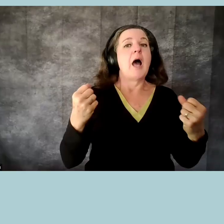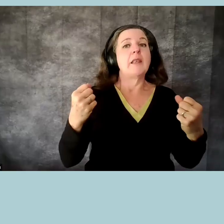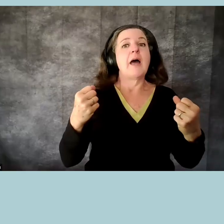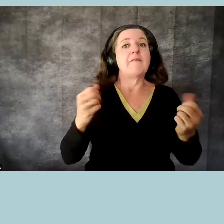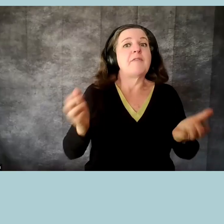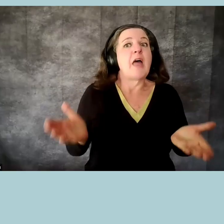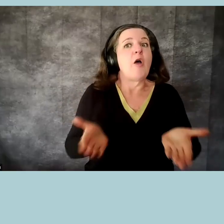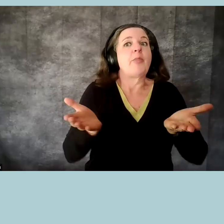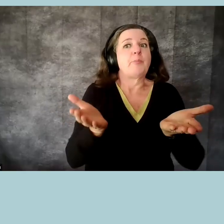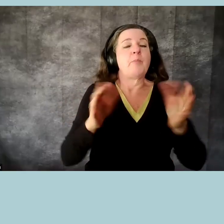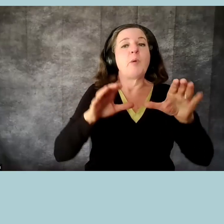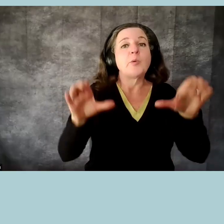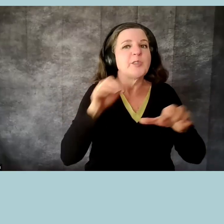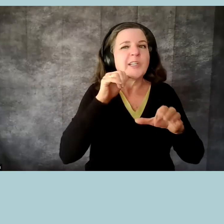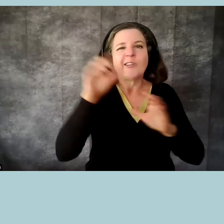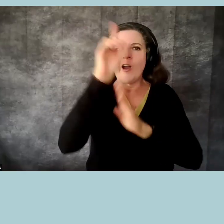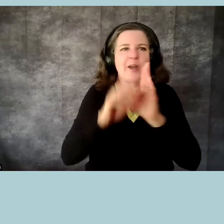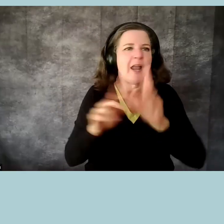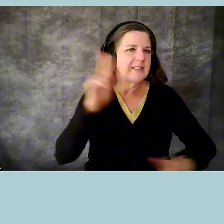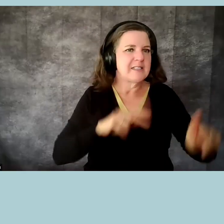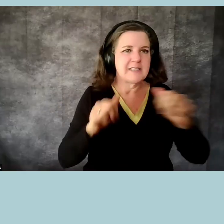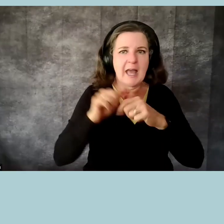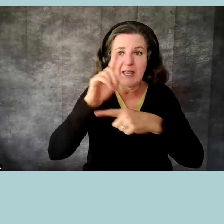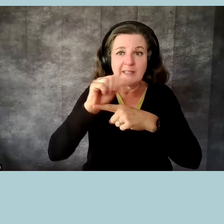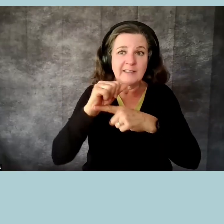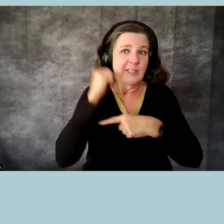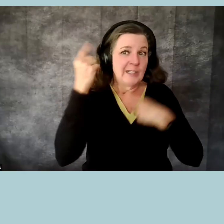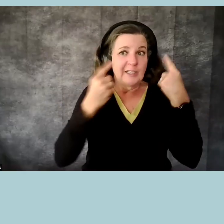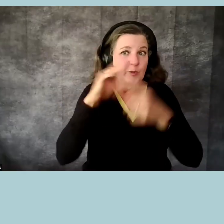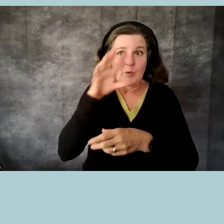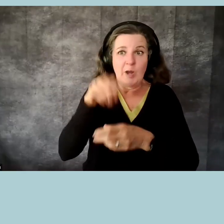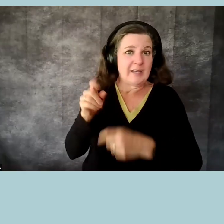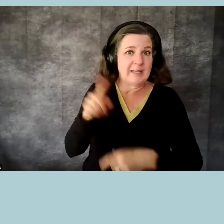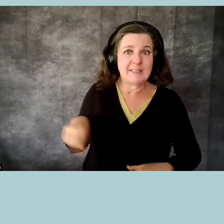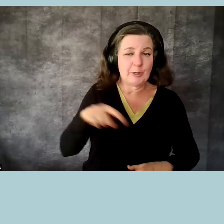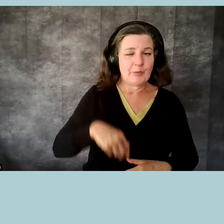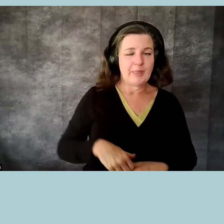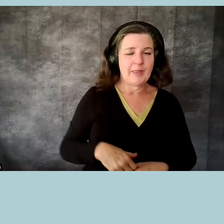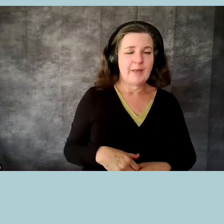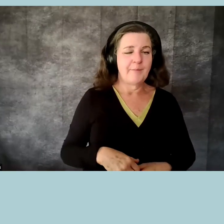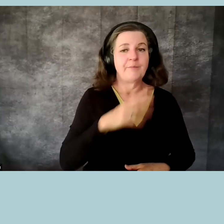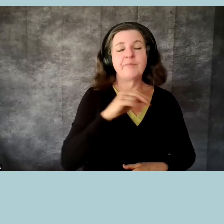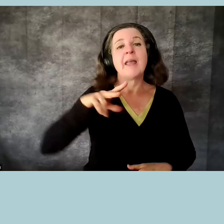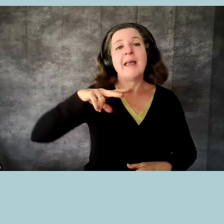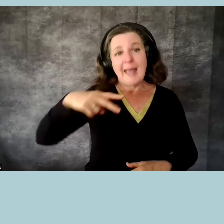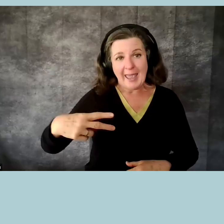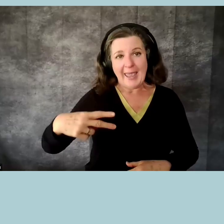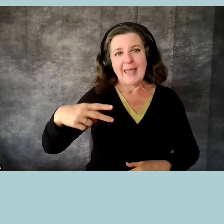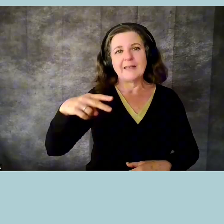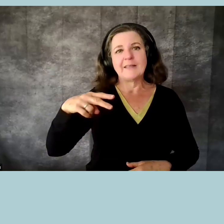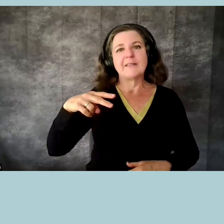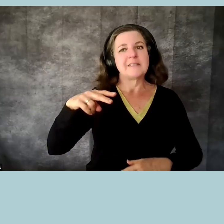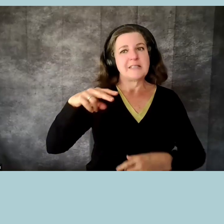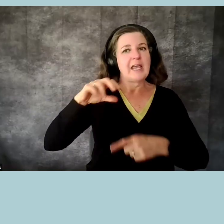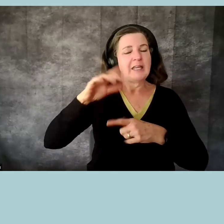disabilities and don't take that into consideration. and also secondary conditions is an important topic that doesn't quite have the